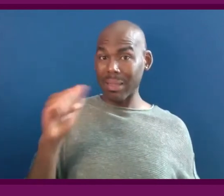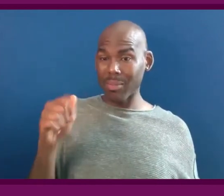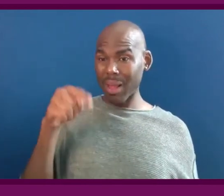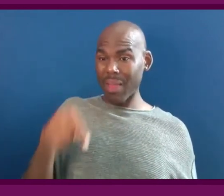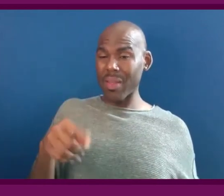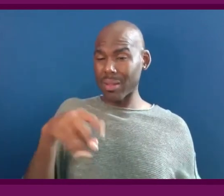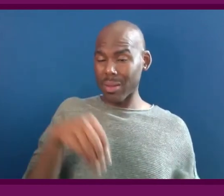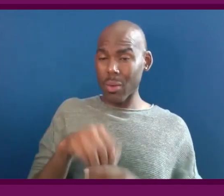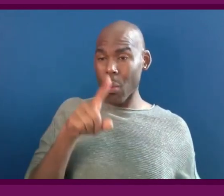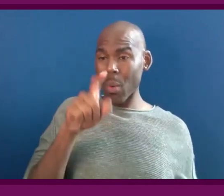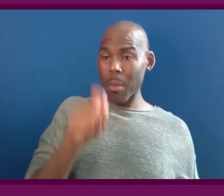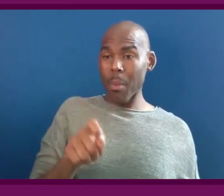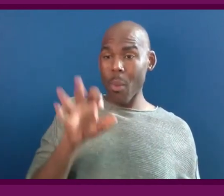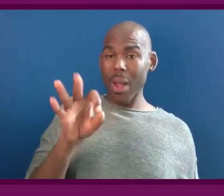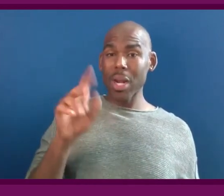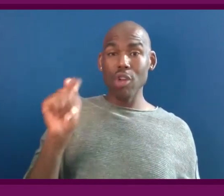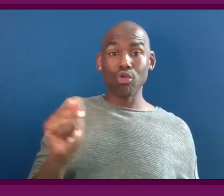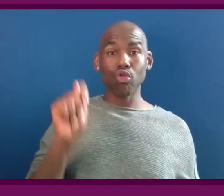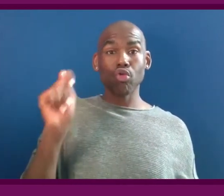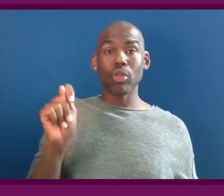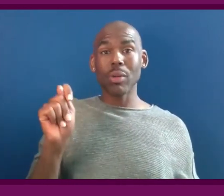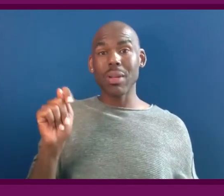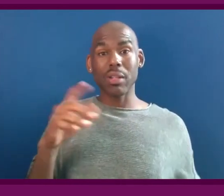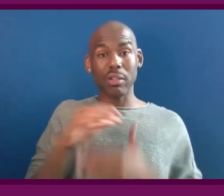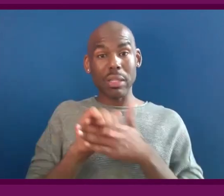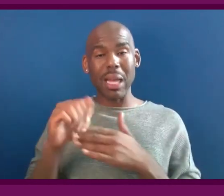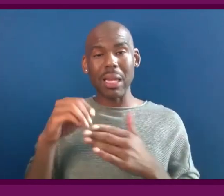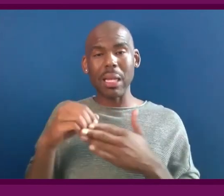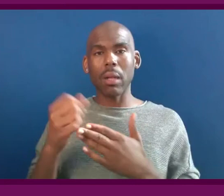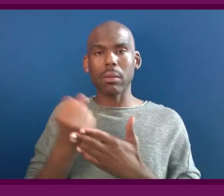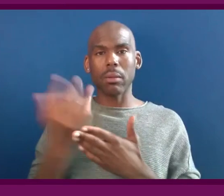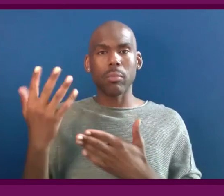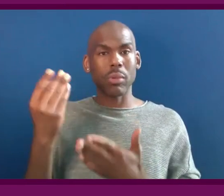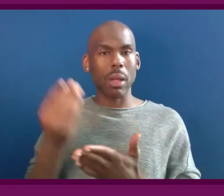And this accounts for $1.9 trillion in disposable income each year.